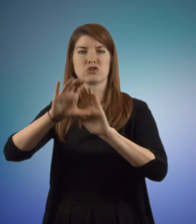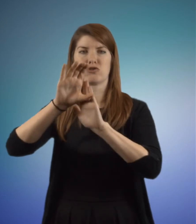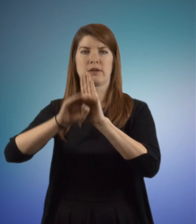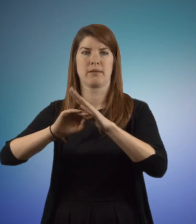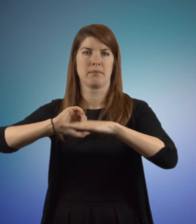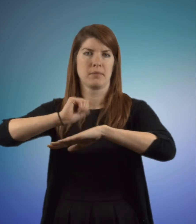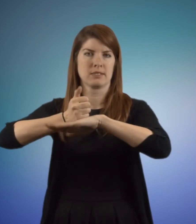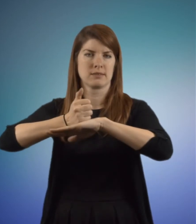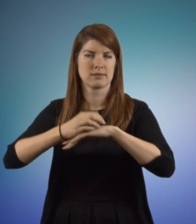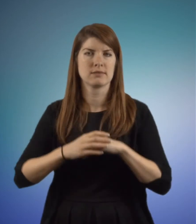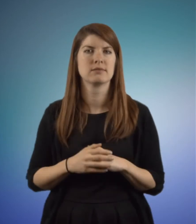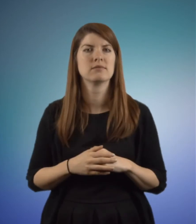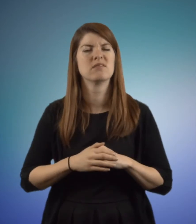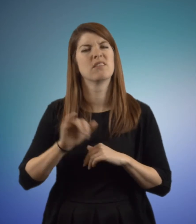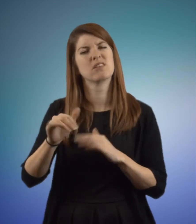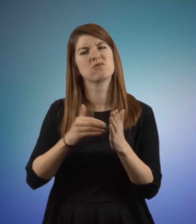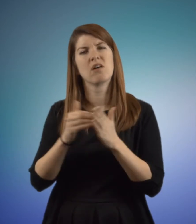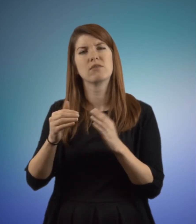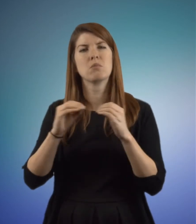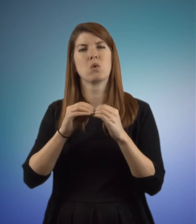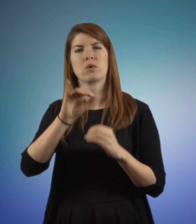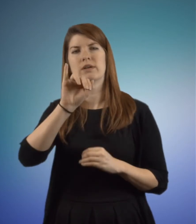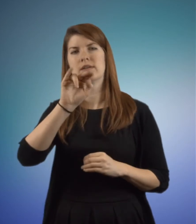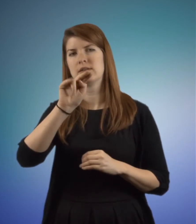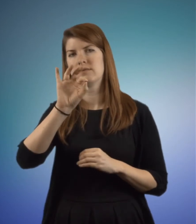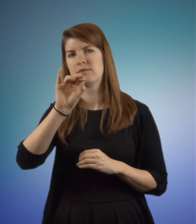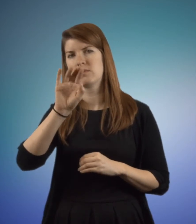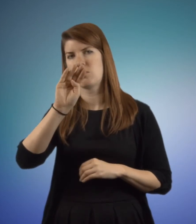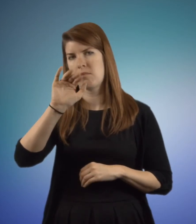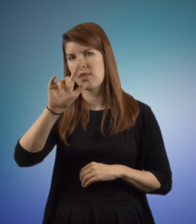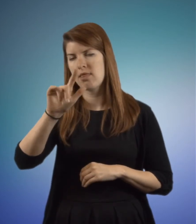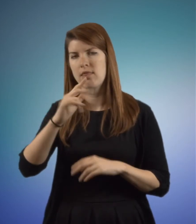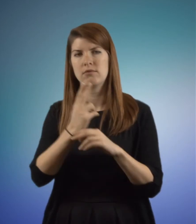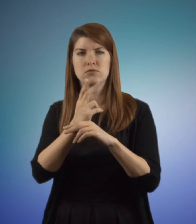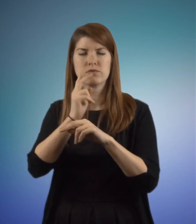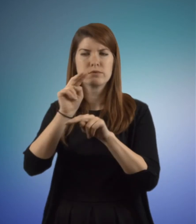These are often a bit more informal tests that are used for monitoring progress.